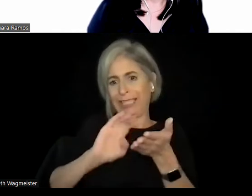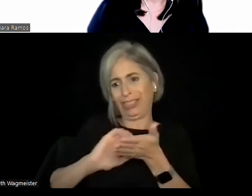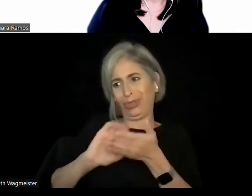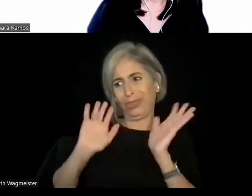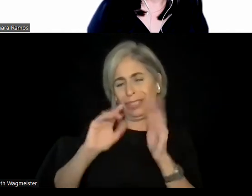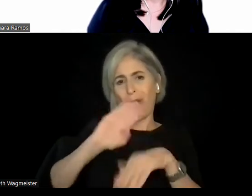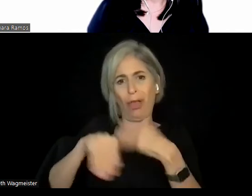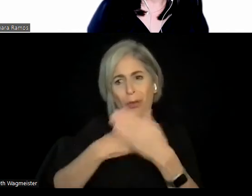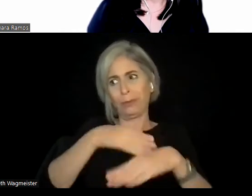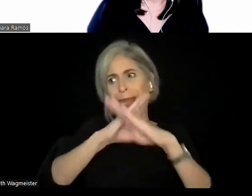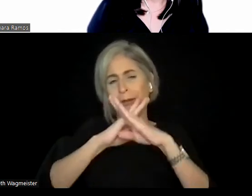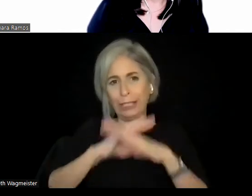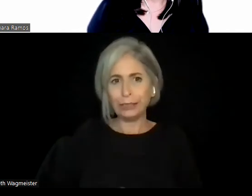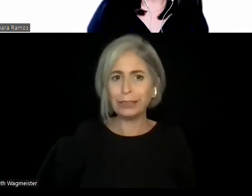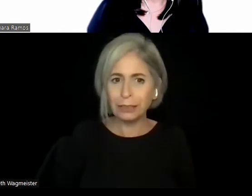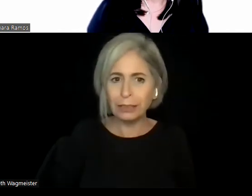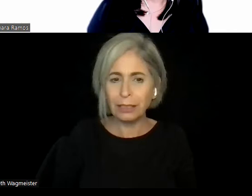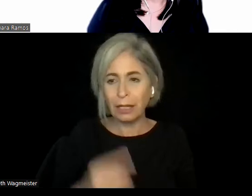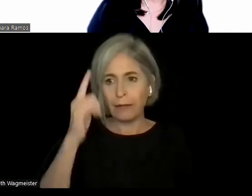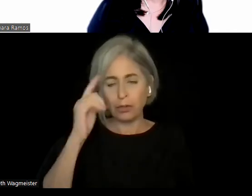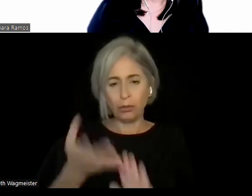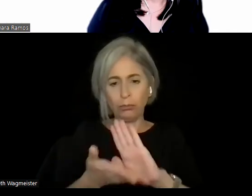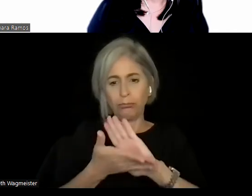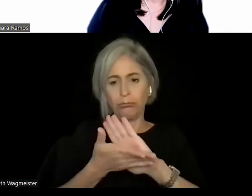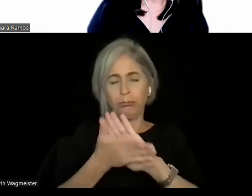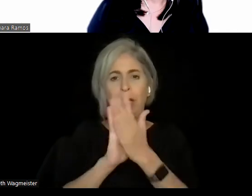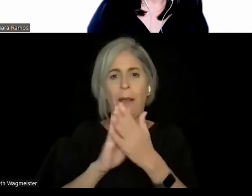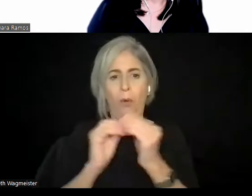the ground active recruitment that's necessary to